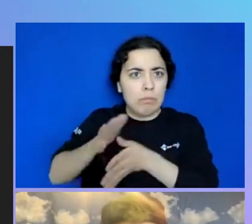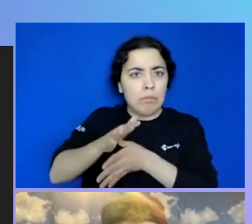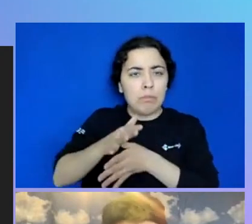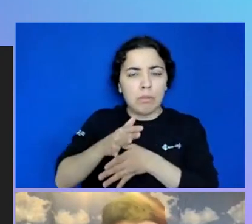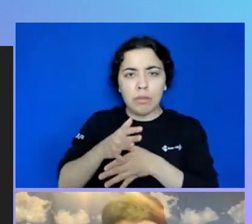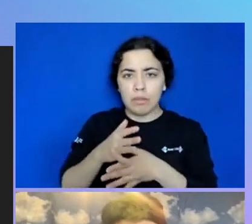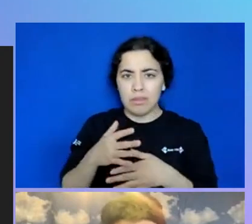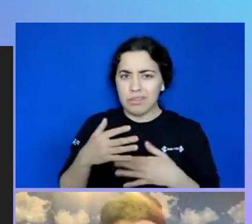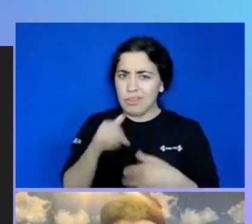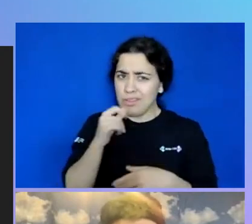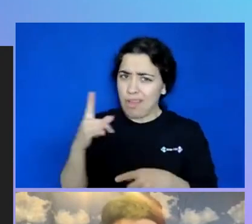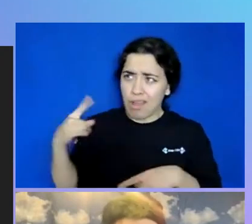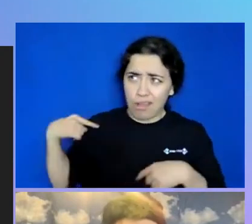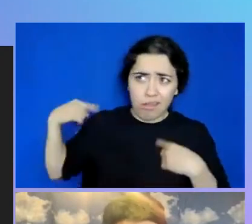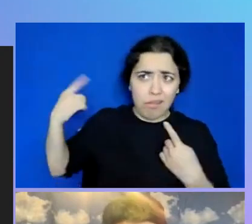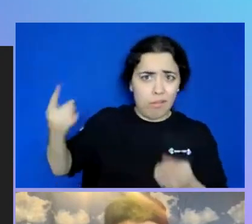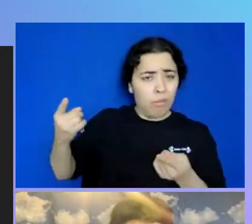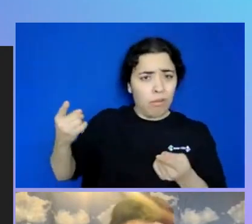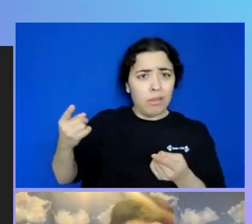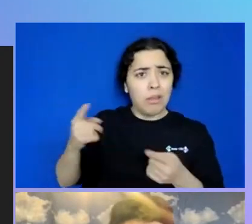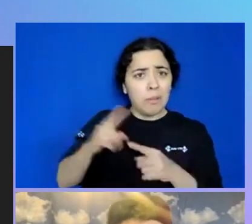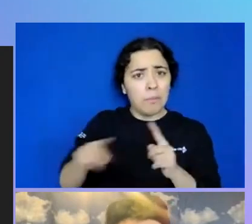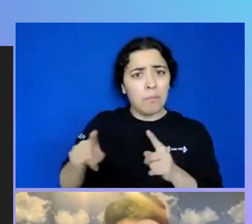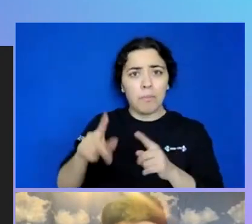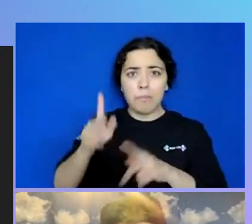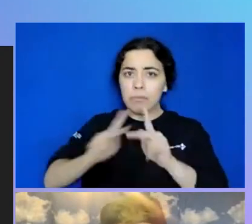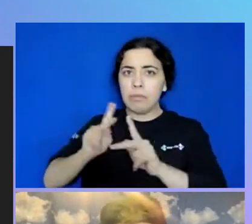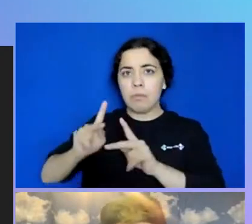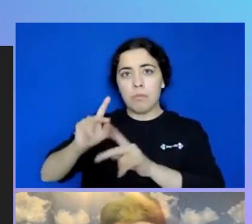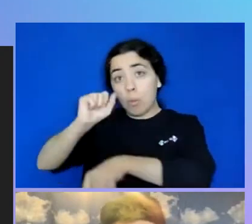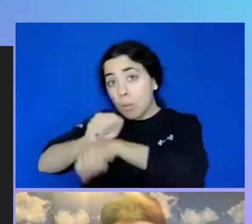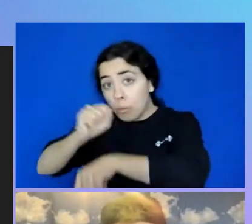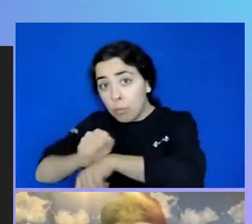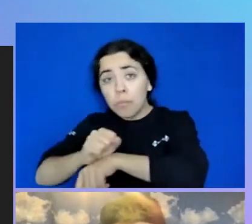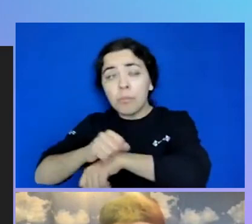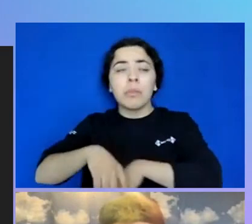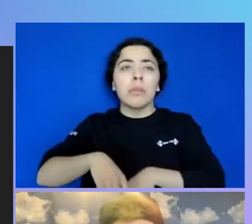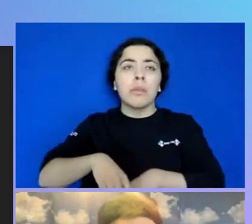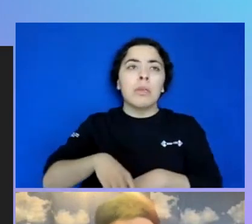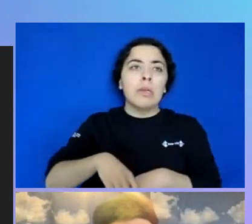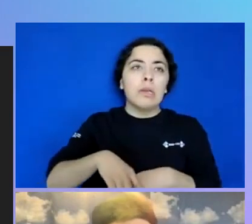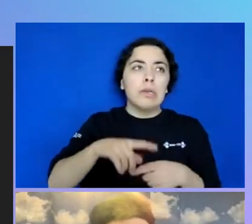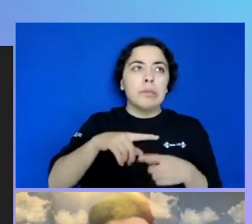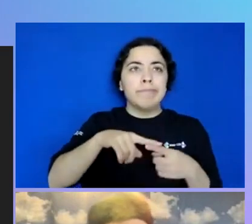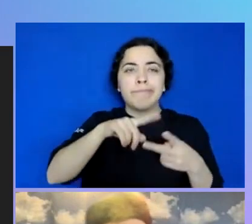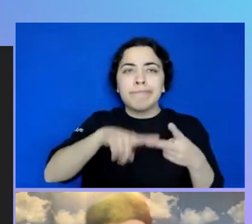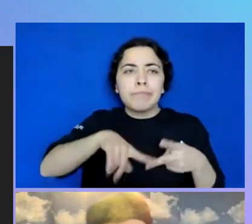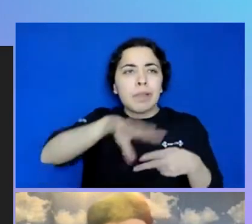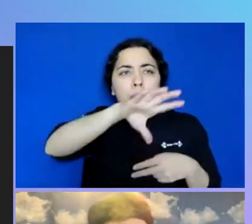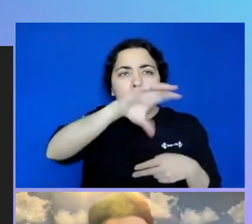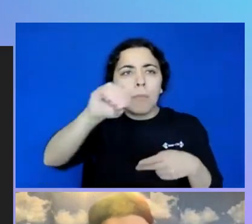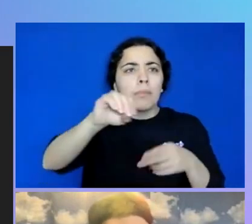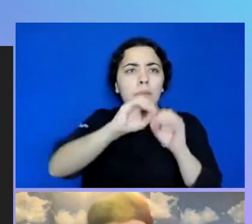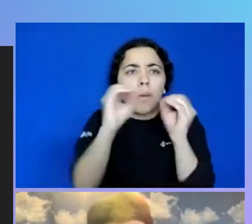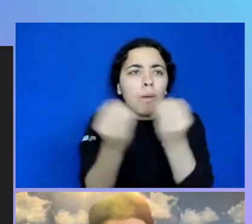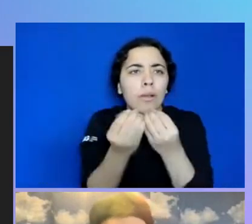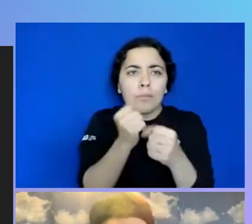disabilities, both in the workplace and in making sure that, uh, companies and